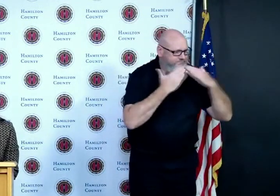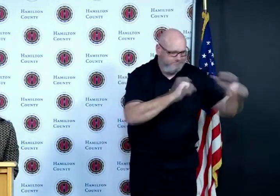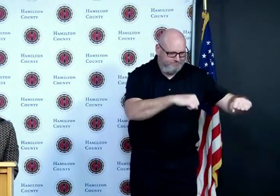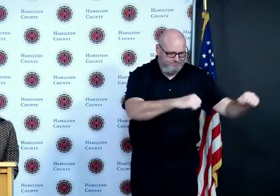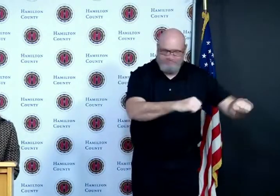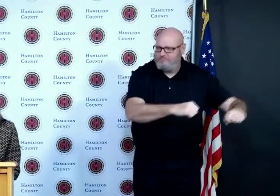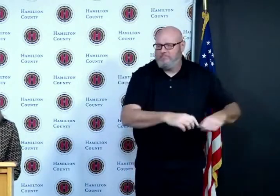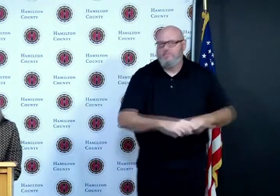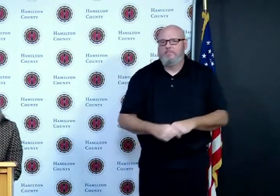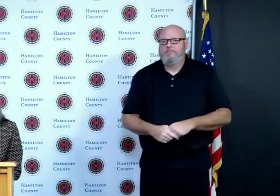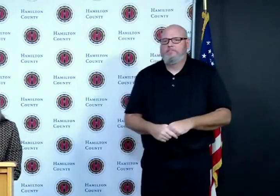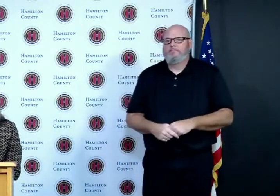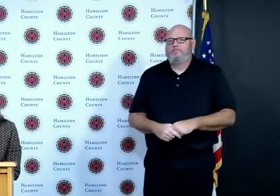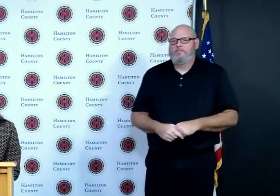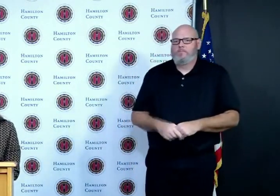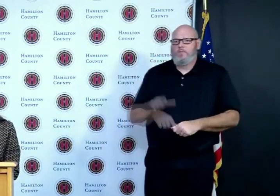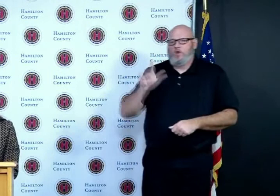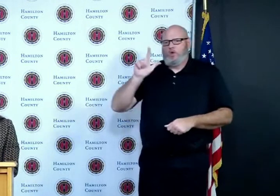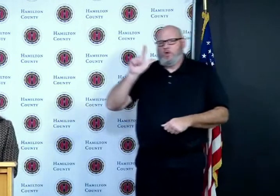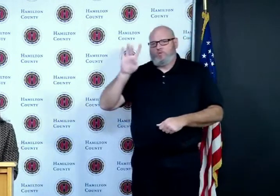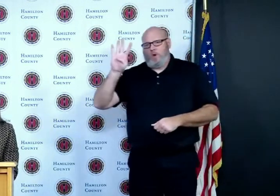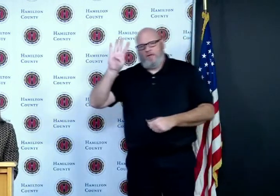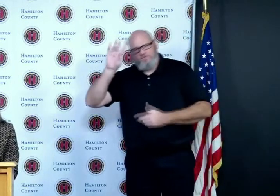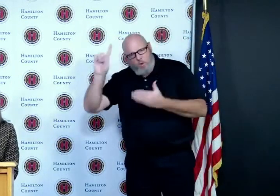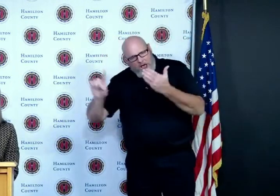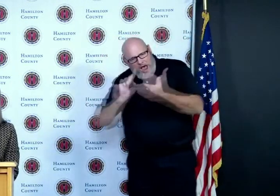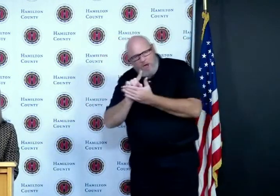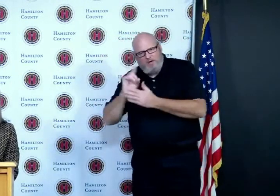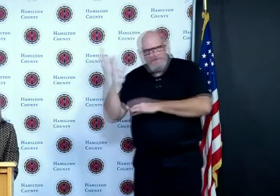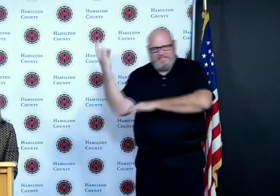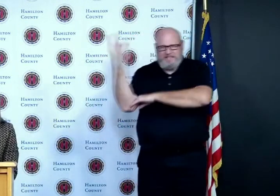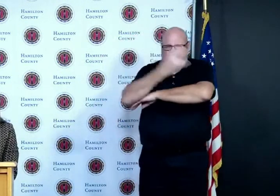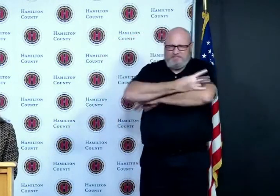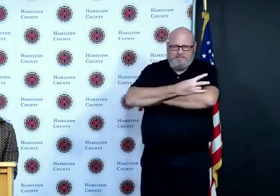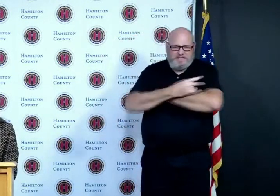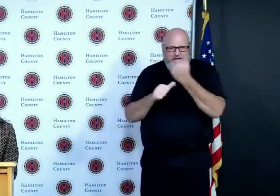into distributing those dollars Bridget with that I think we're ready for questions thank